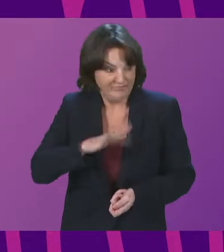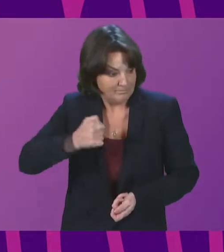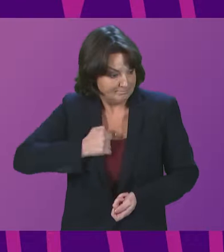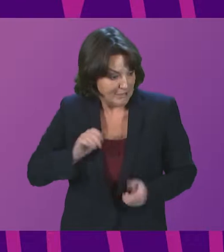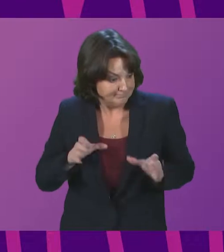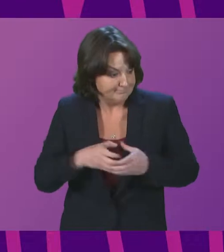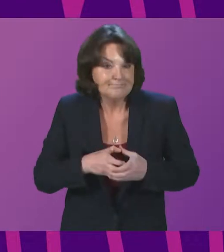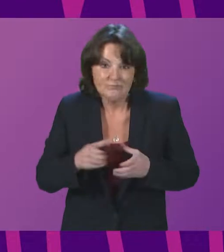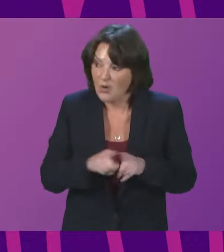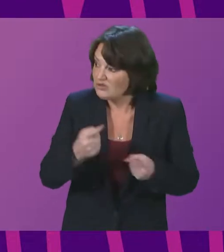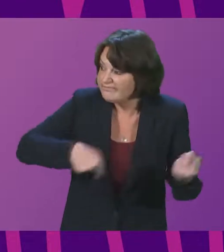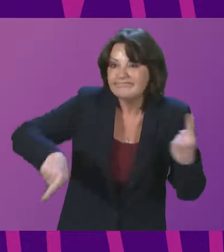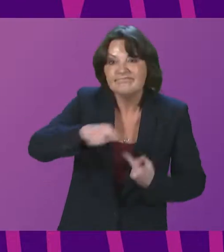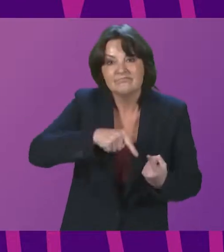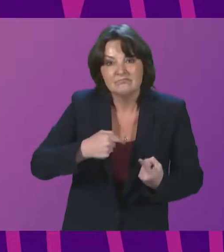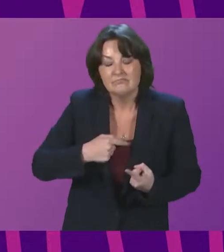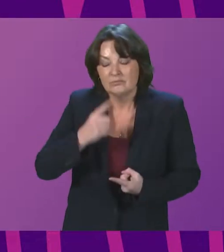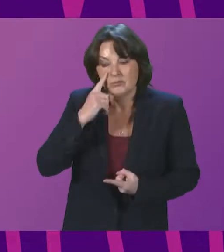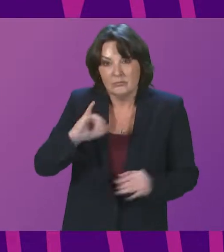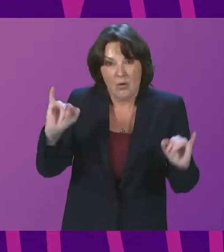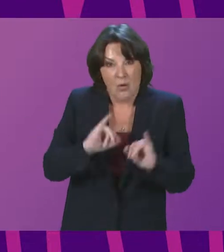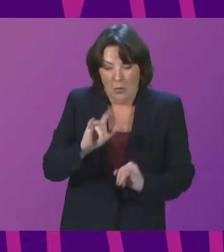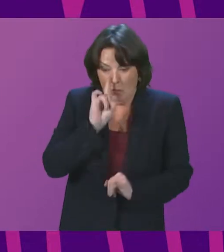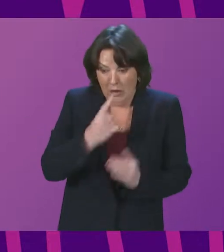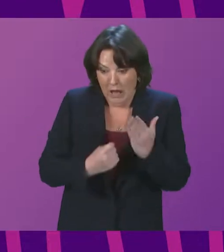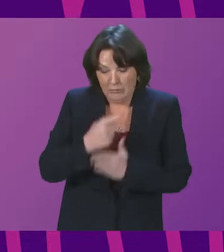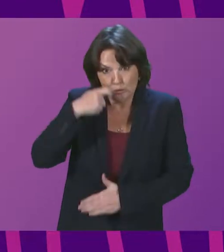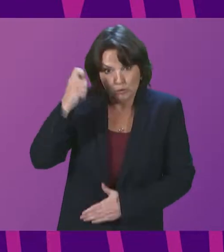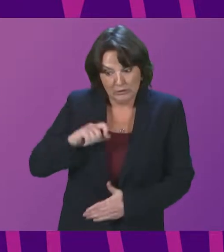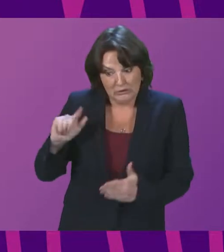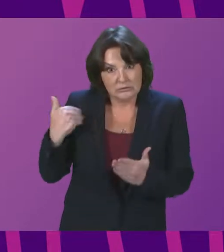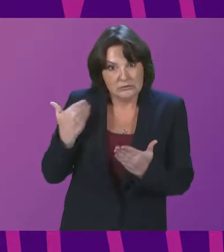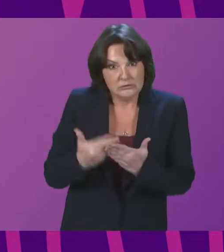horror at the scenes that we have watched unfold in Ukraine as a result of Putin’s